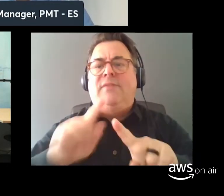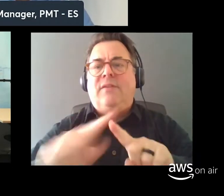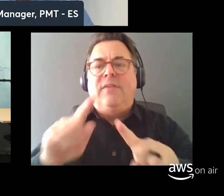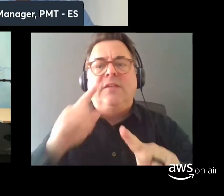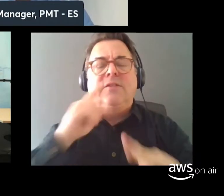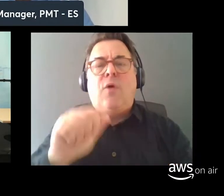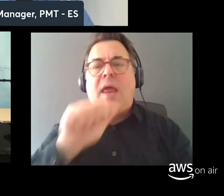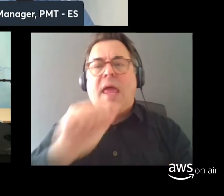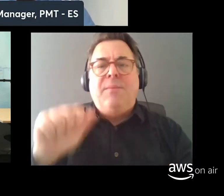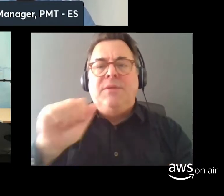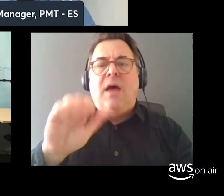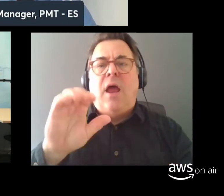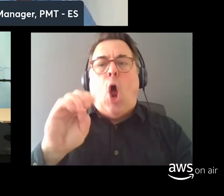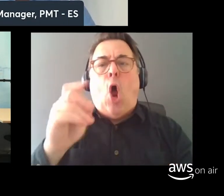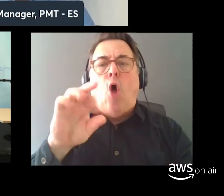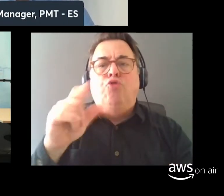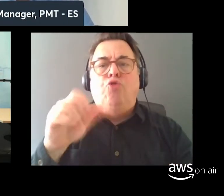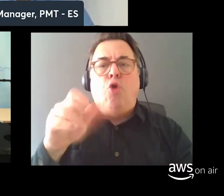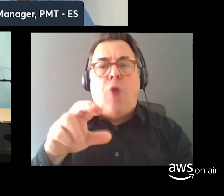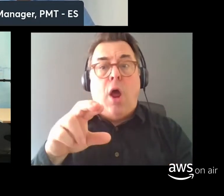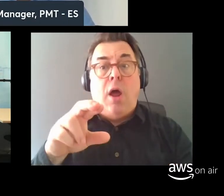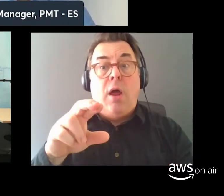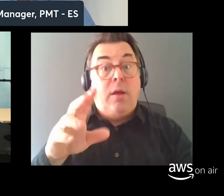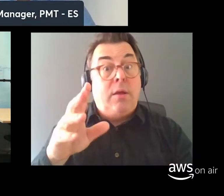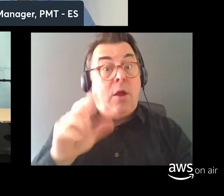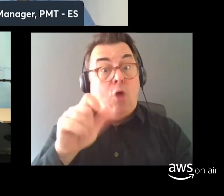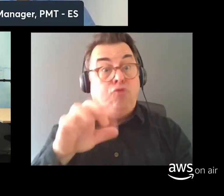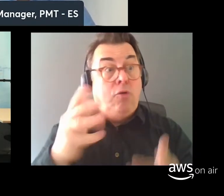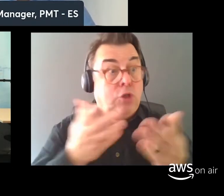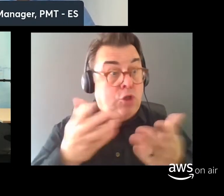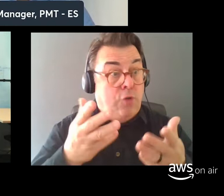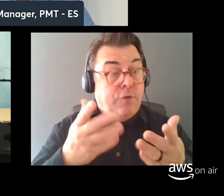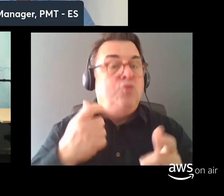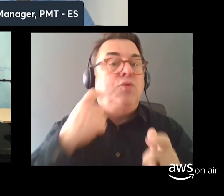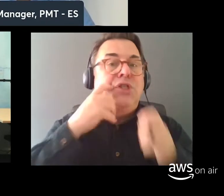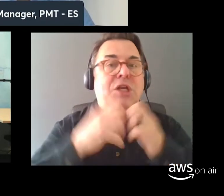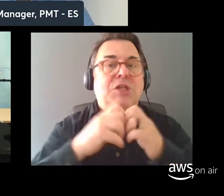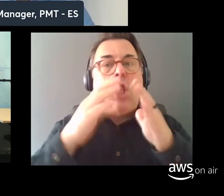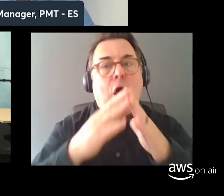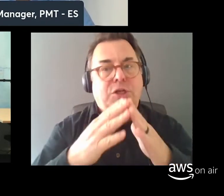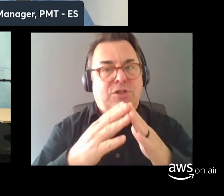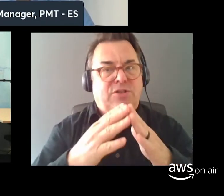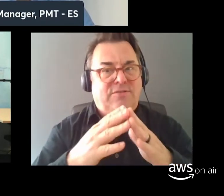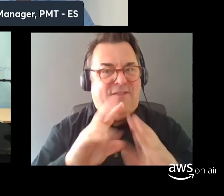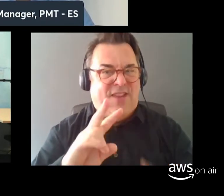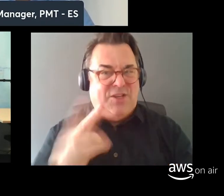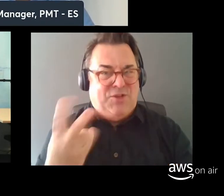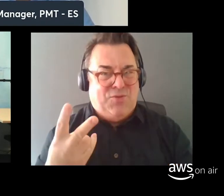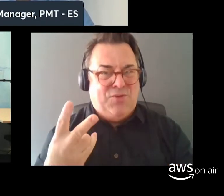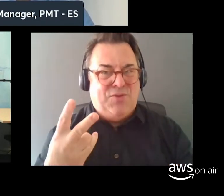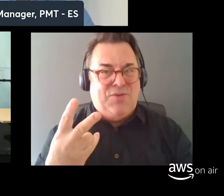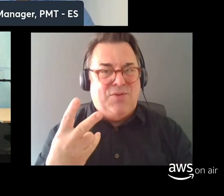including Aurora Serverless. So we recently launched Aurora Serverless v2 about a month back.